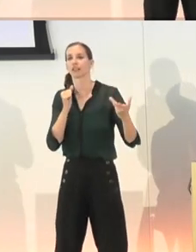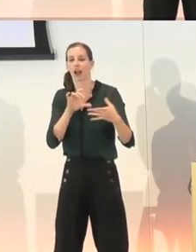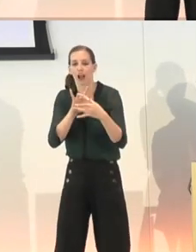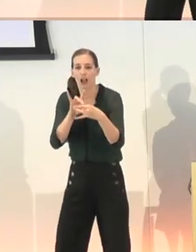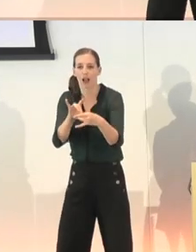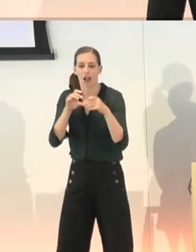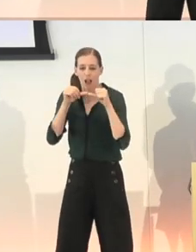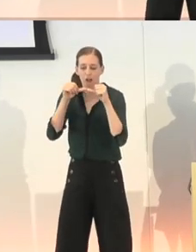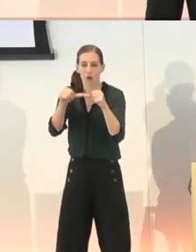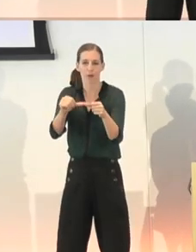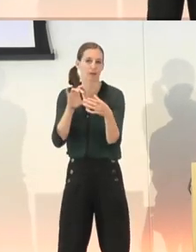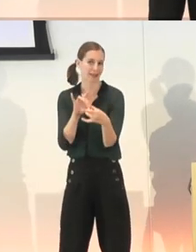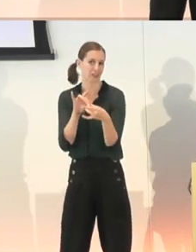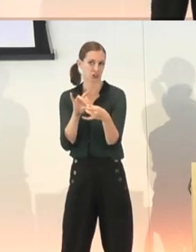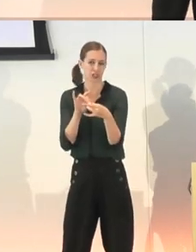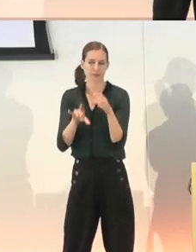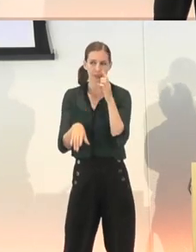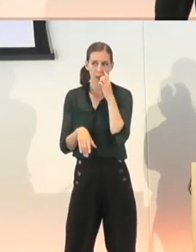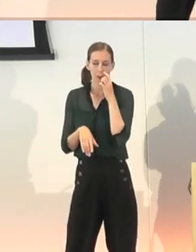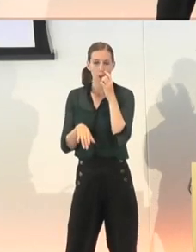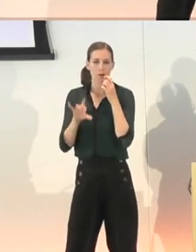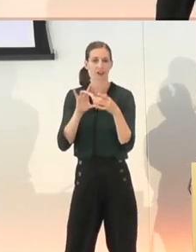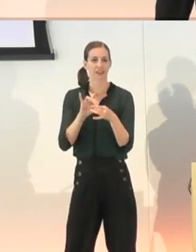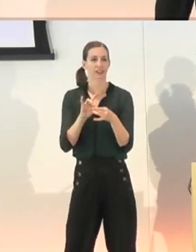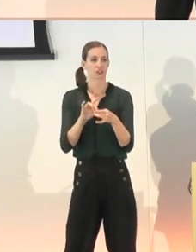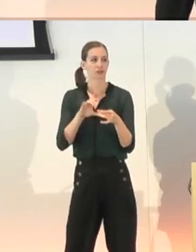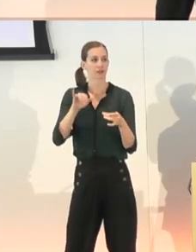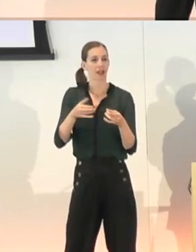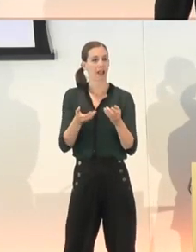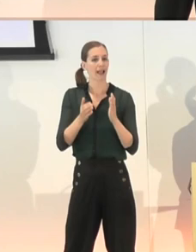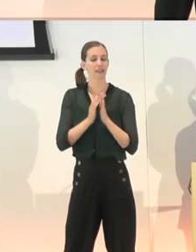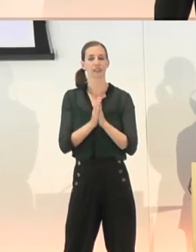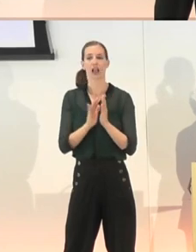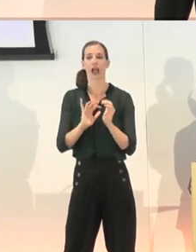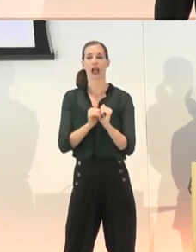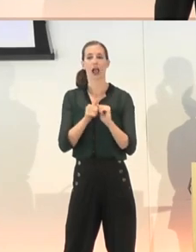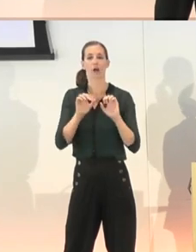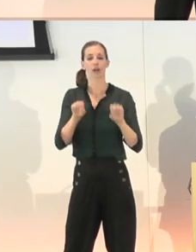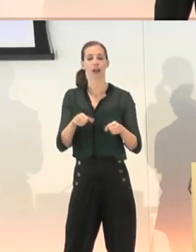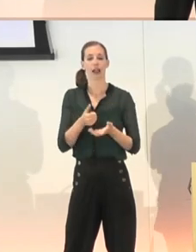that build over time, relationships that ask what can I do for you and not what can you do for me